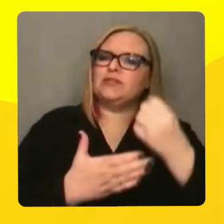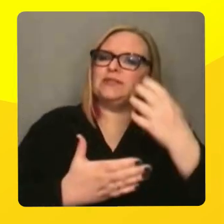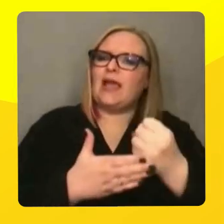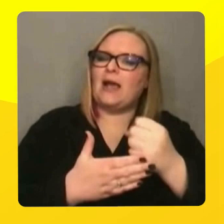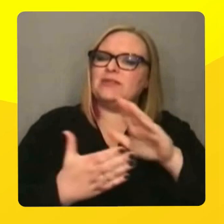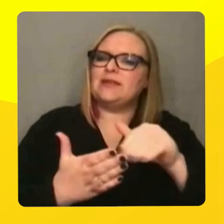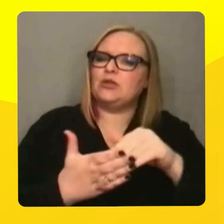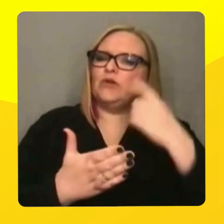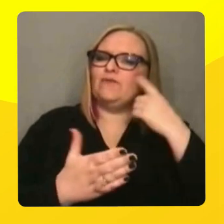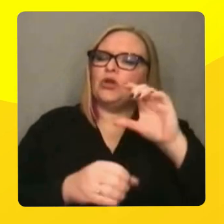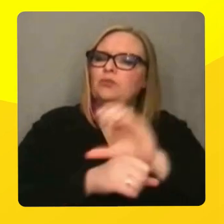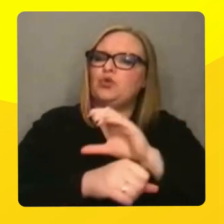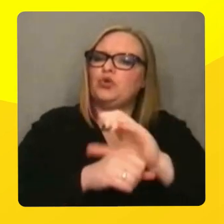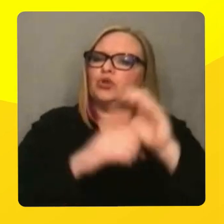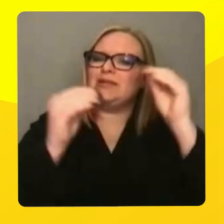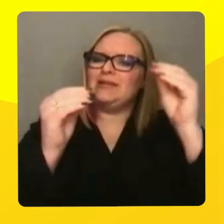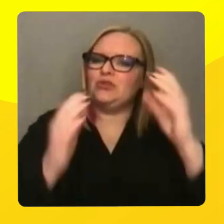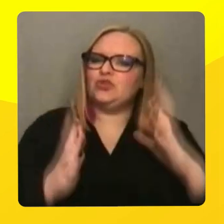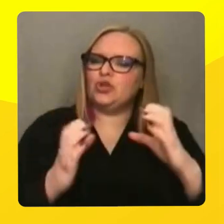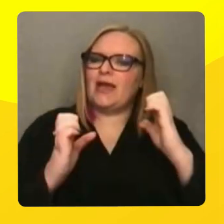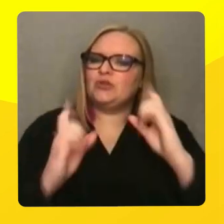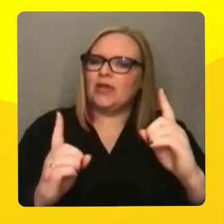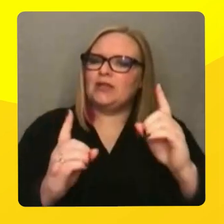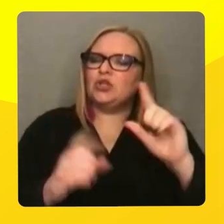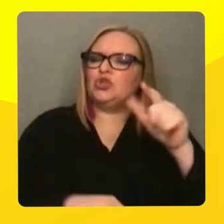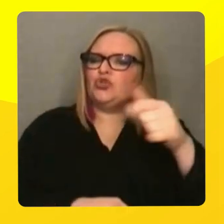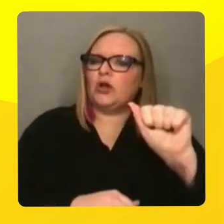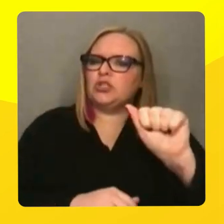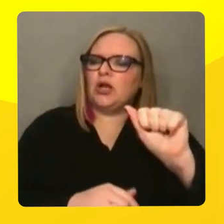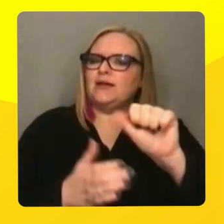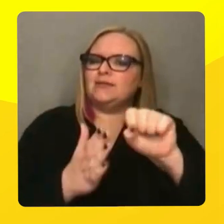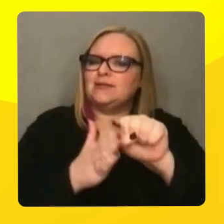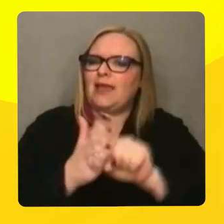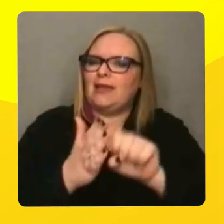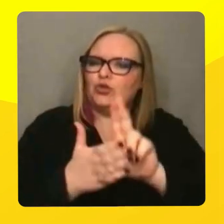and Teacher Education at Georgia State University and the College of Education and Human Development.